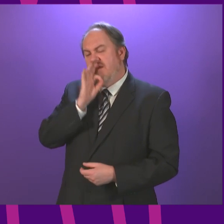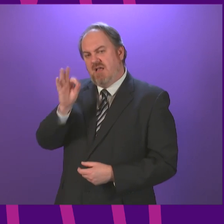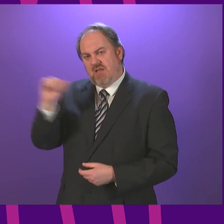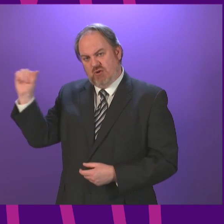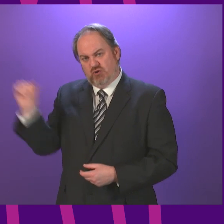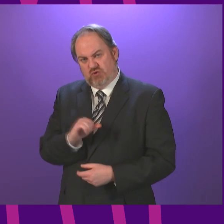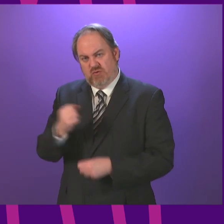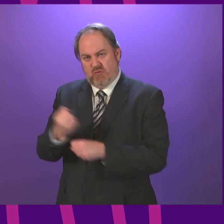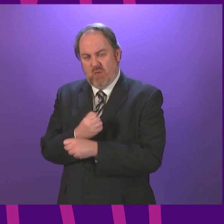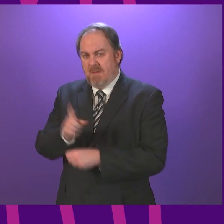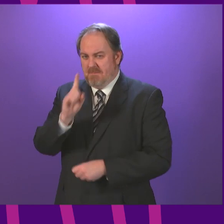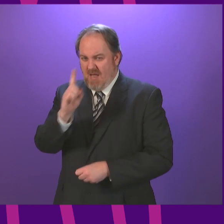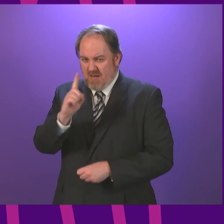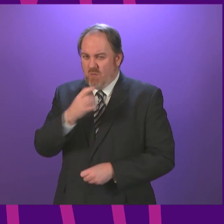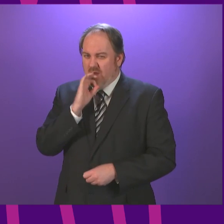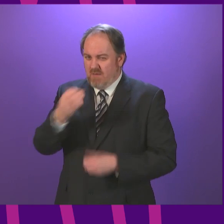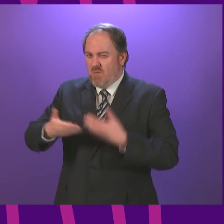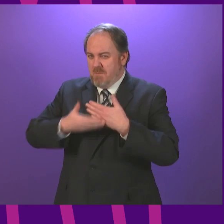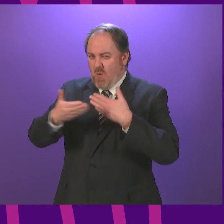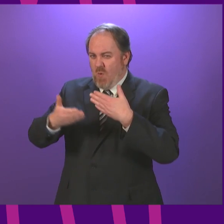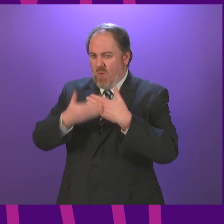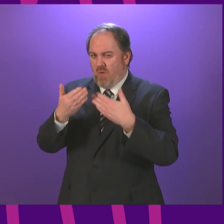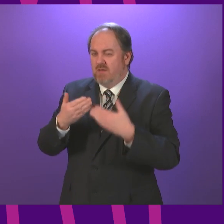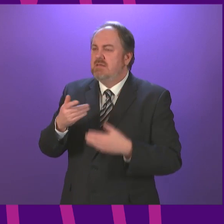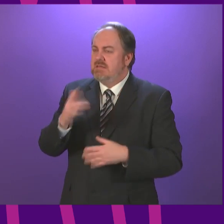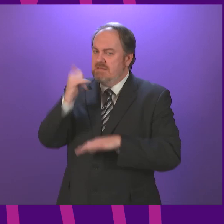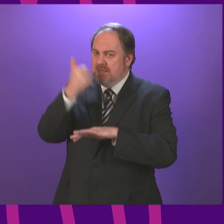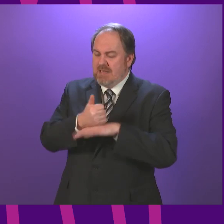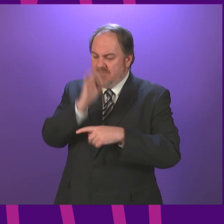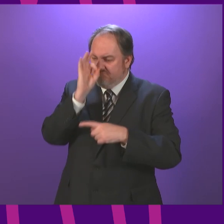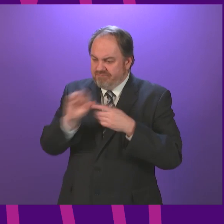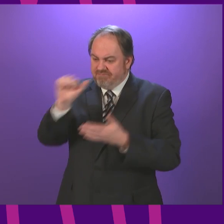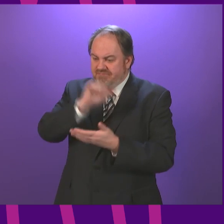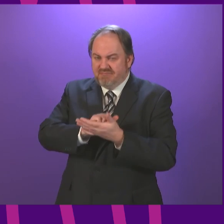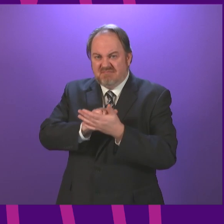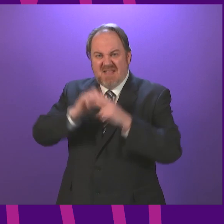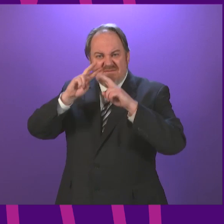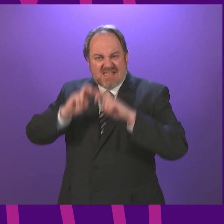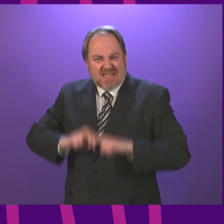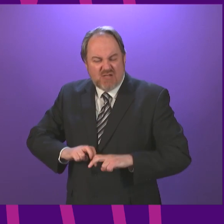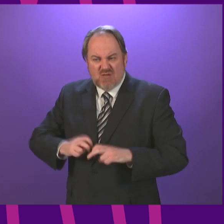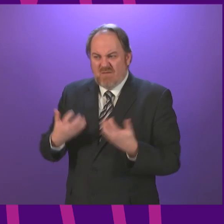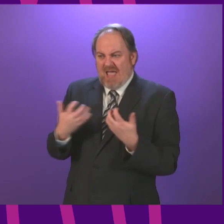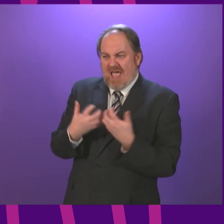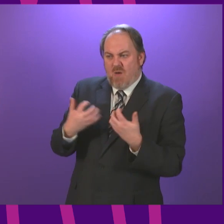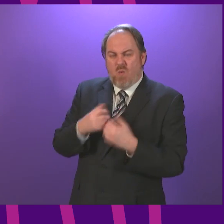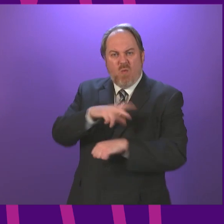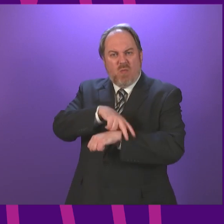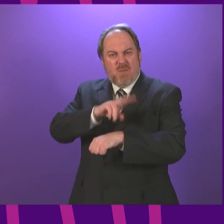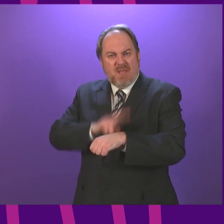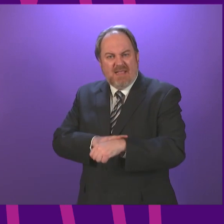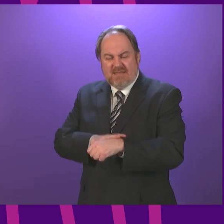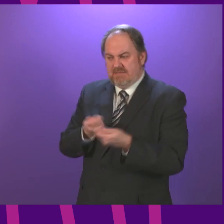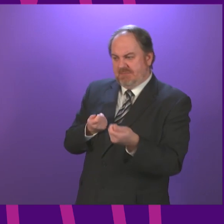go further and ask for an investigation into the operations on Saturday and Sunday, in particular.